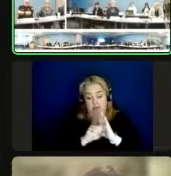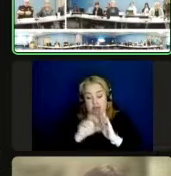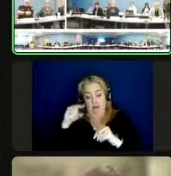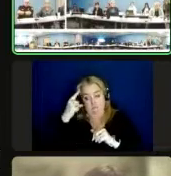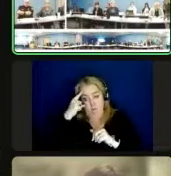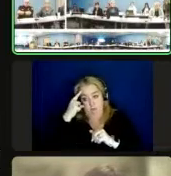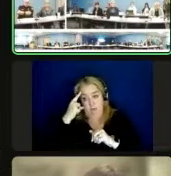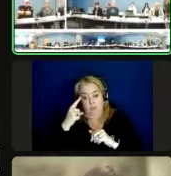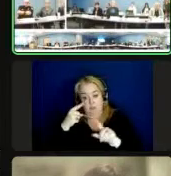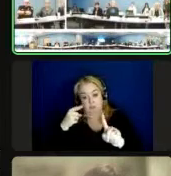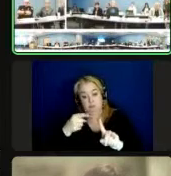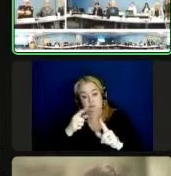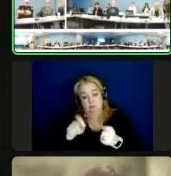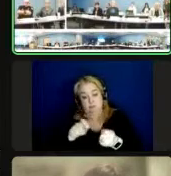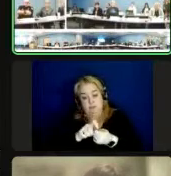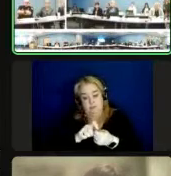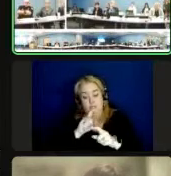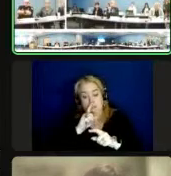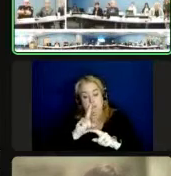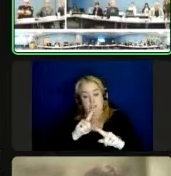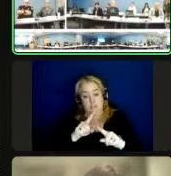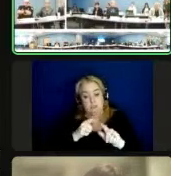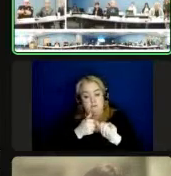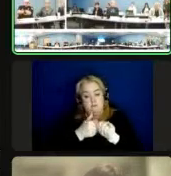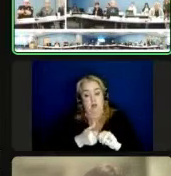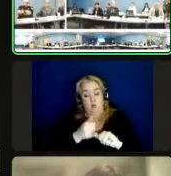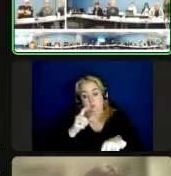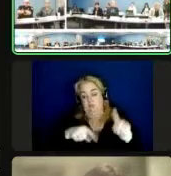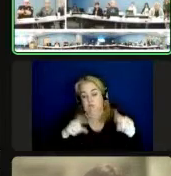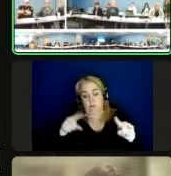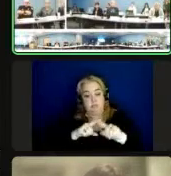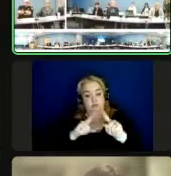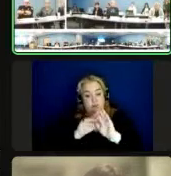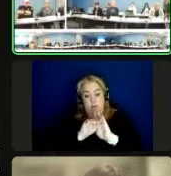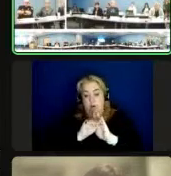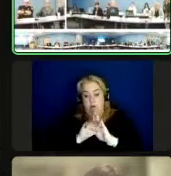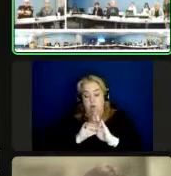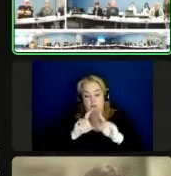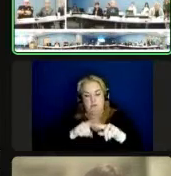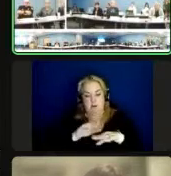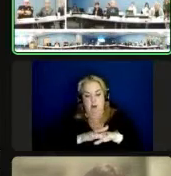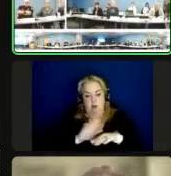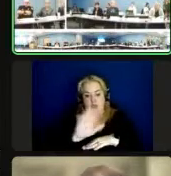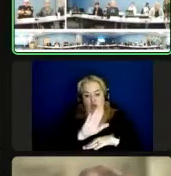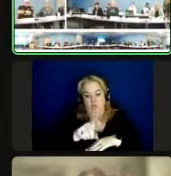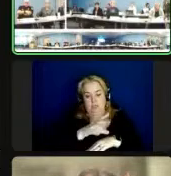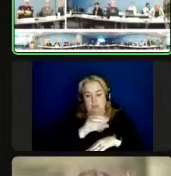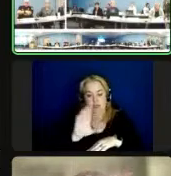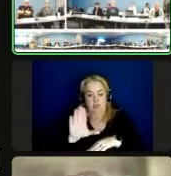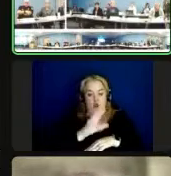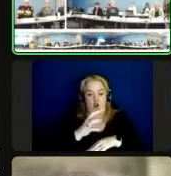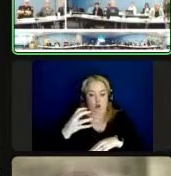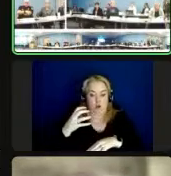TRADITIONAL MODEL NOW AND A LOT OF DIFFERENT EMPLOYERS AND